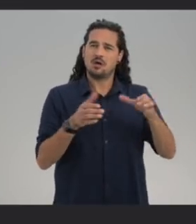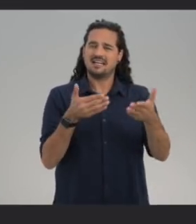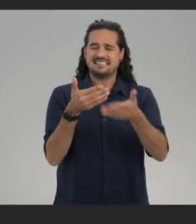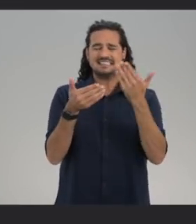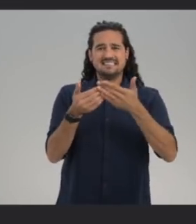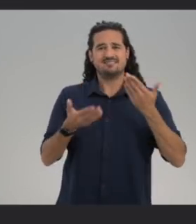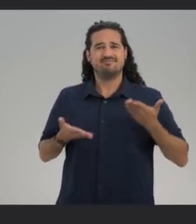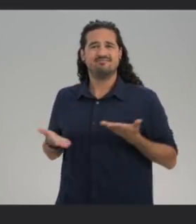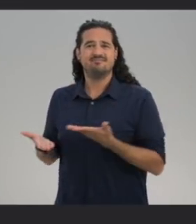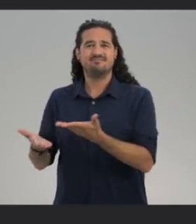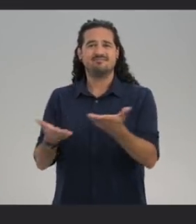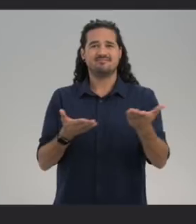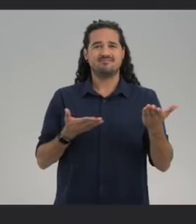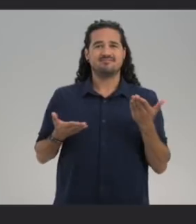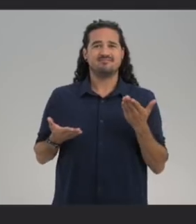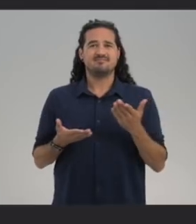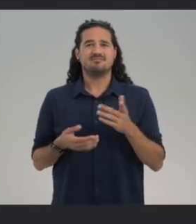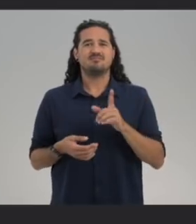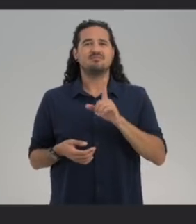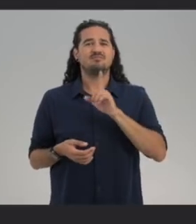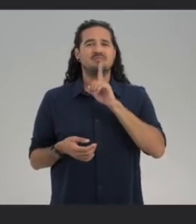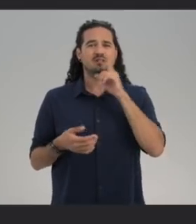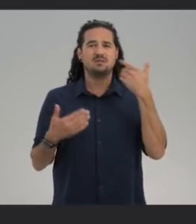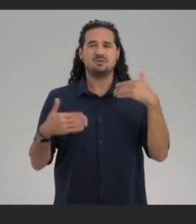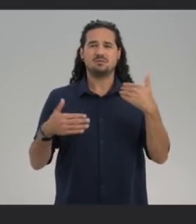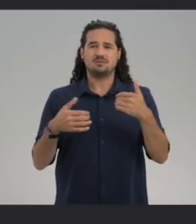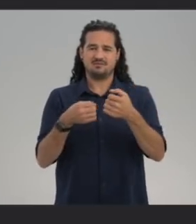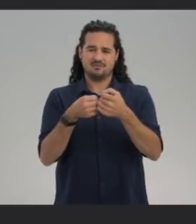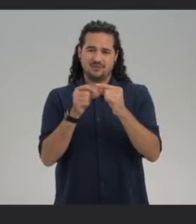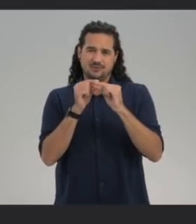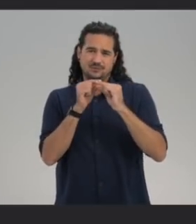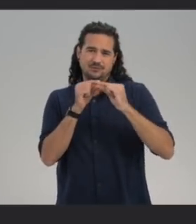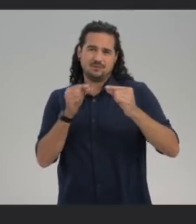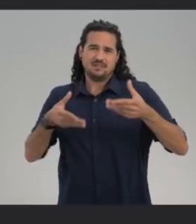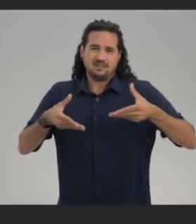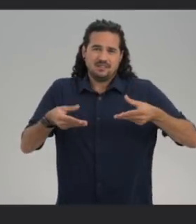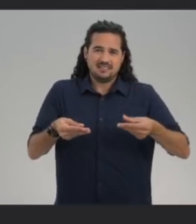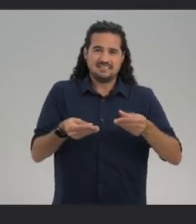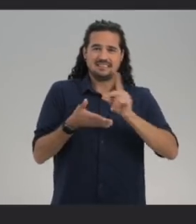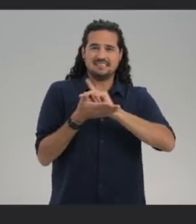all in a sleek, wedge-shaped design. These days, users are working more from home,